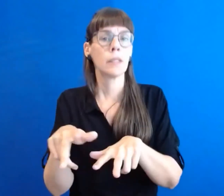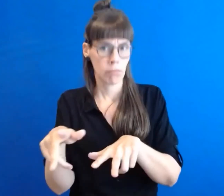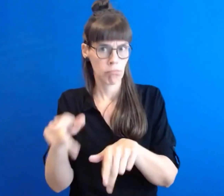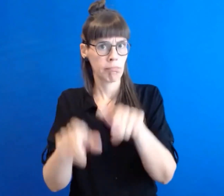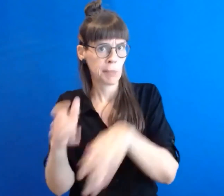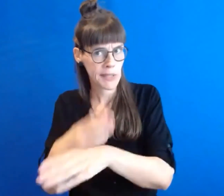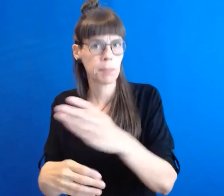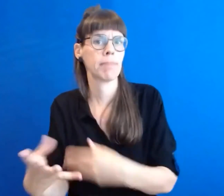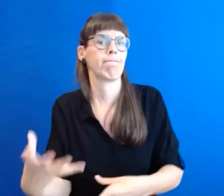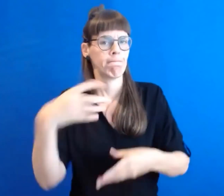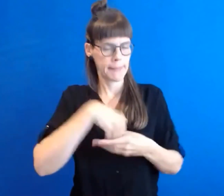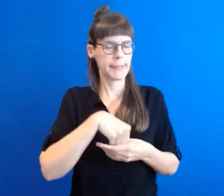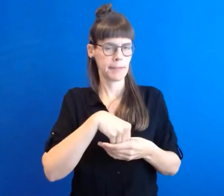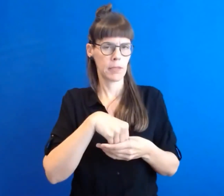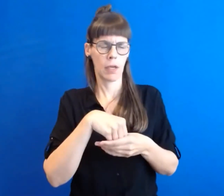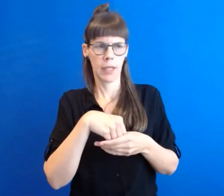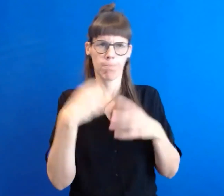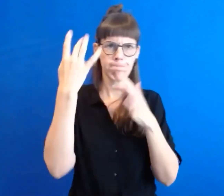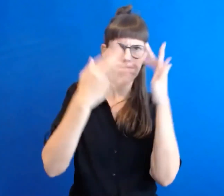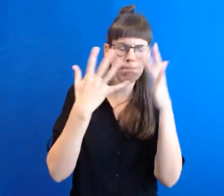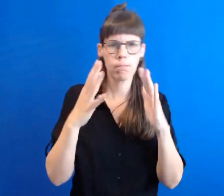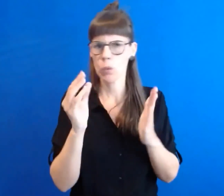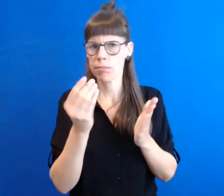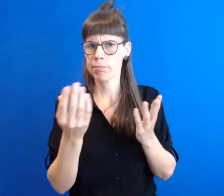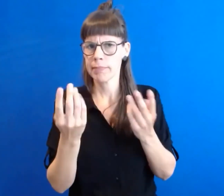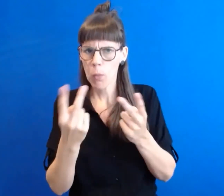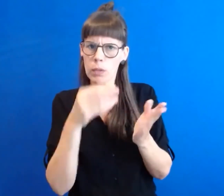through participation of the DPOs, as I mentioned in Kenya